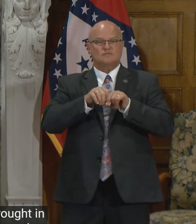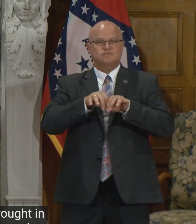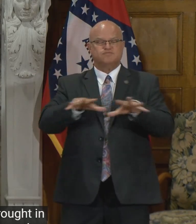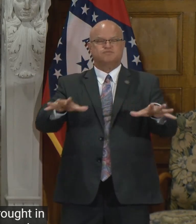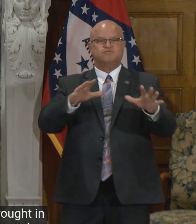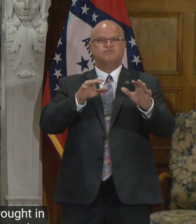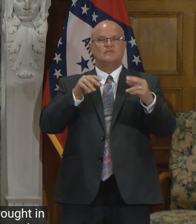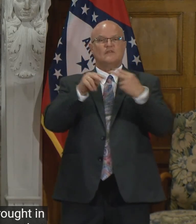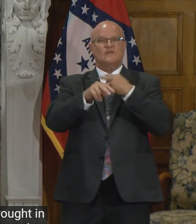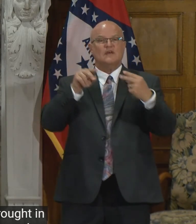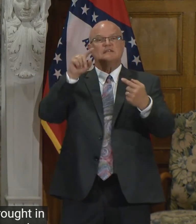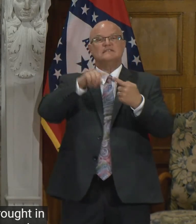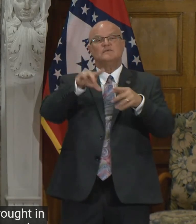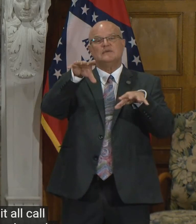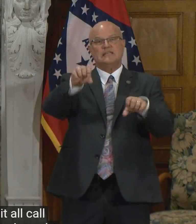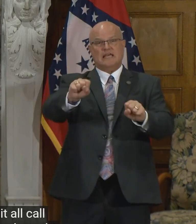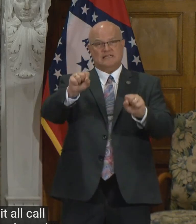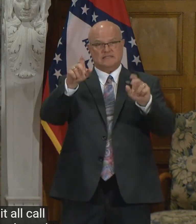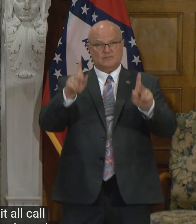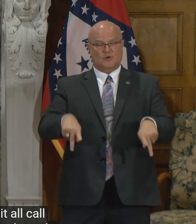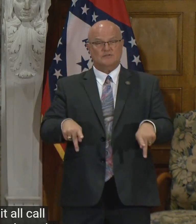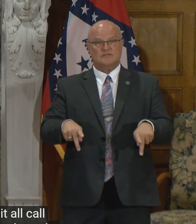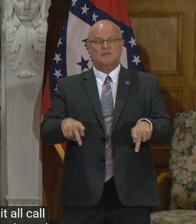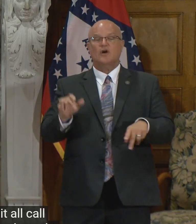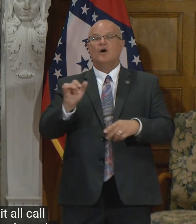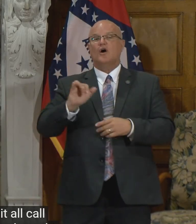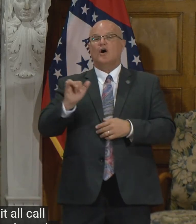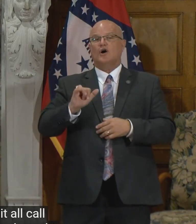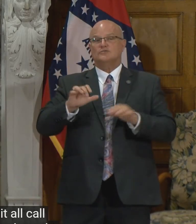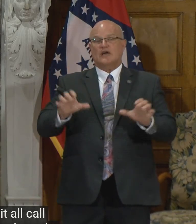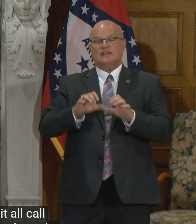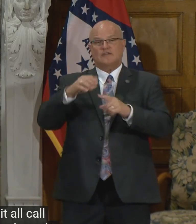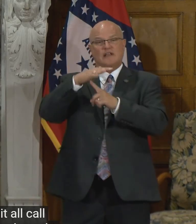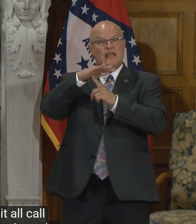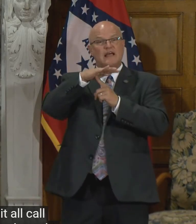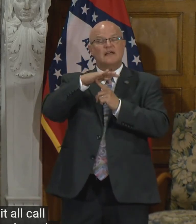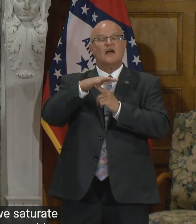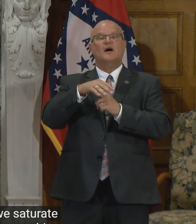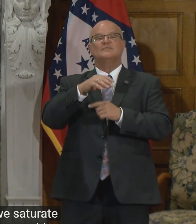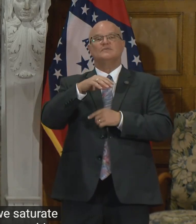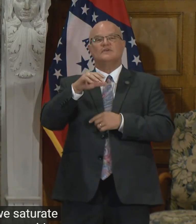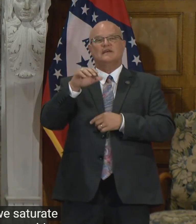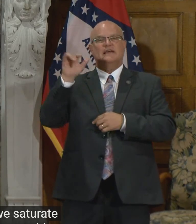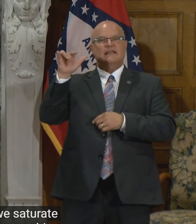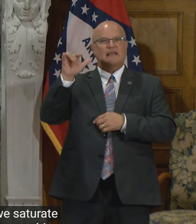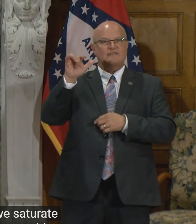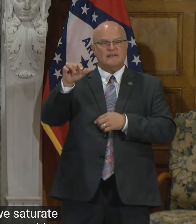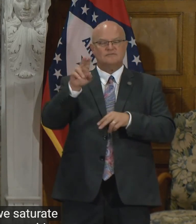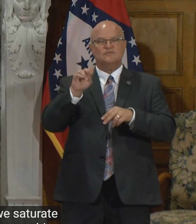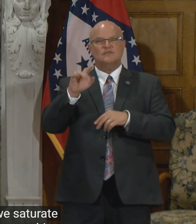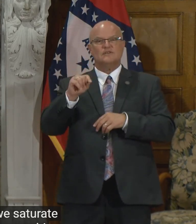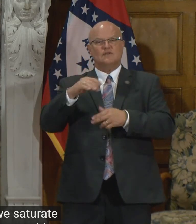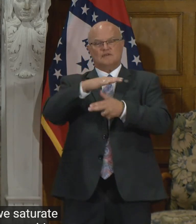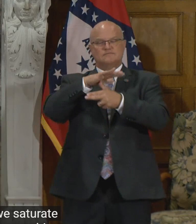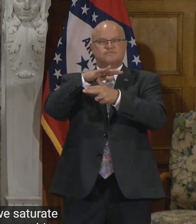until we could capture the suspect. We also activated our helicopter aviation unit. We got the helicopter airborne,